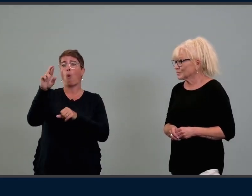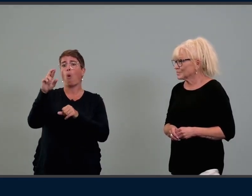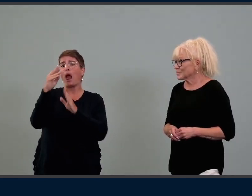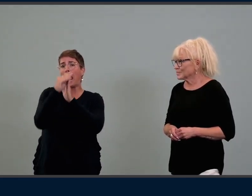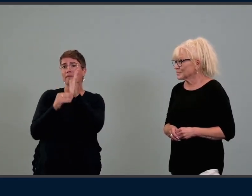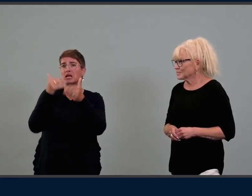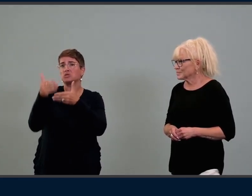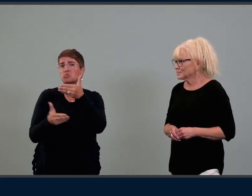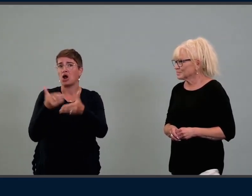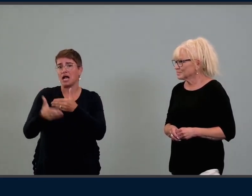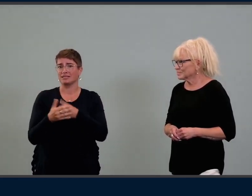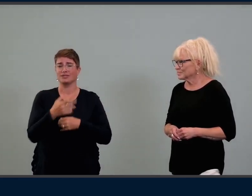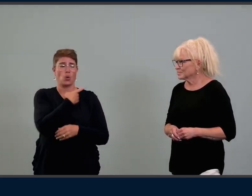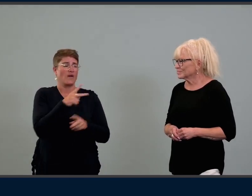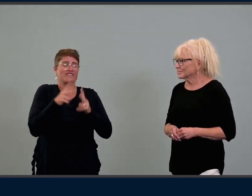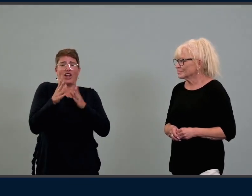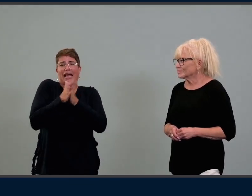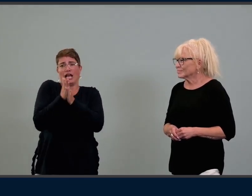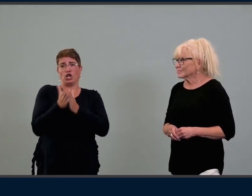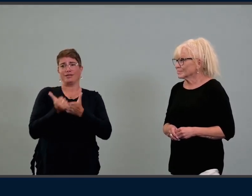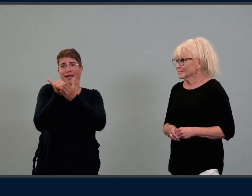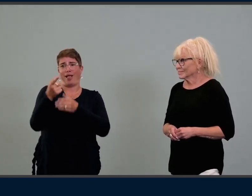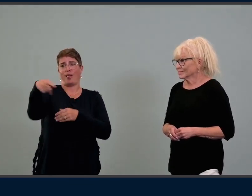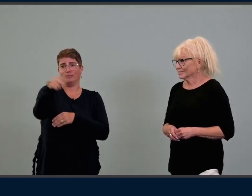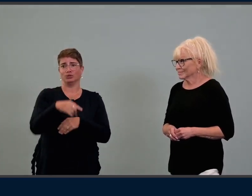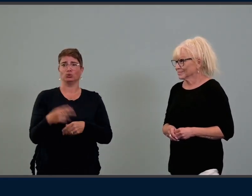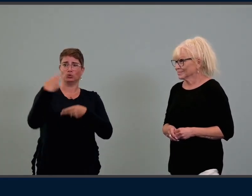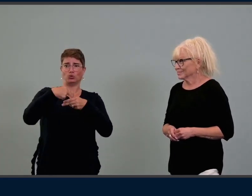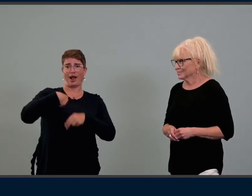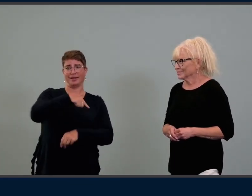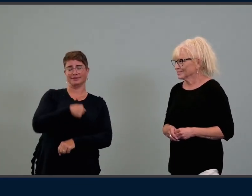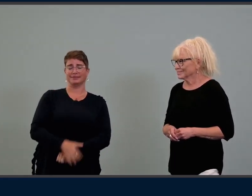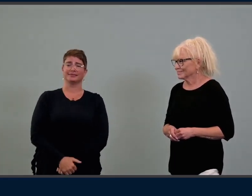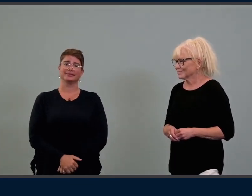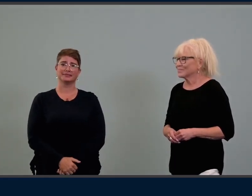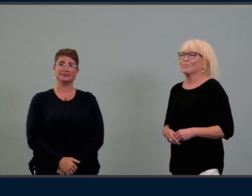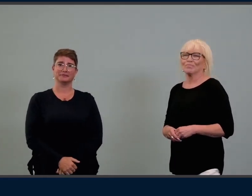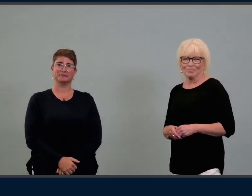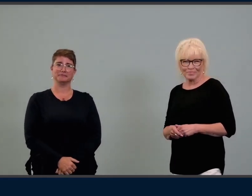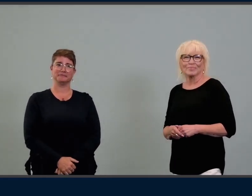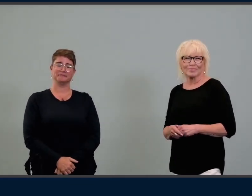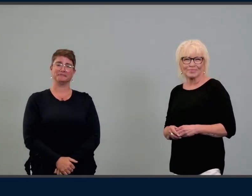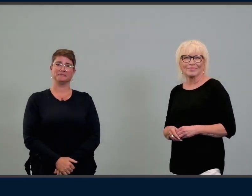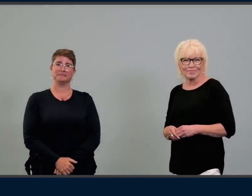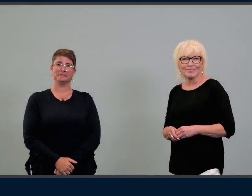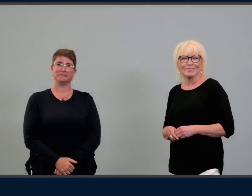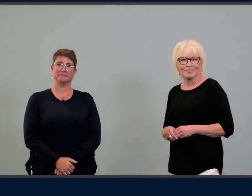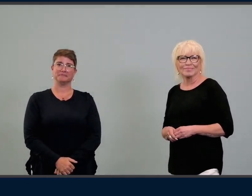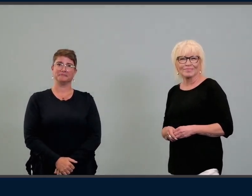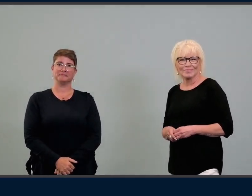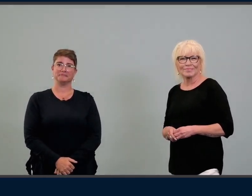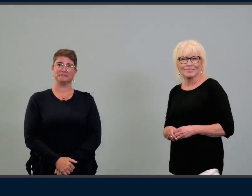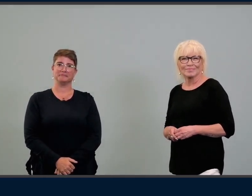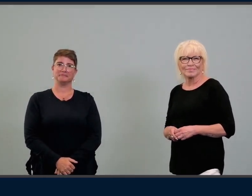or even about the application process. We are very excited to help you all join us on this journey.